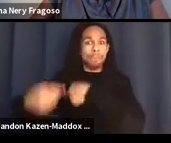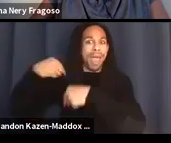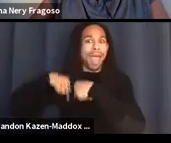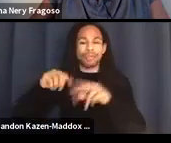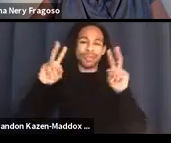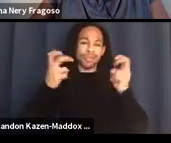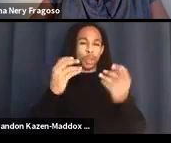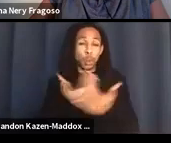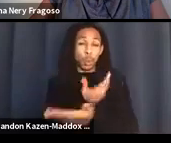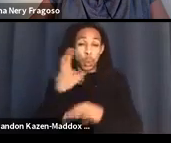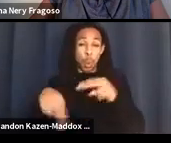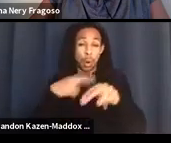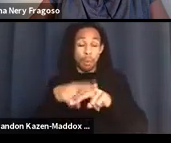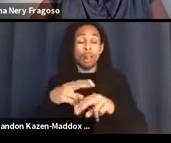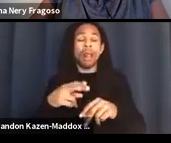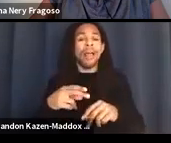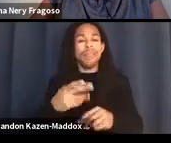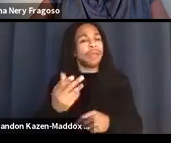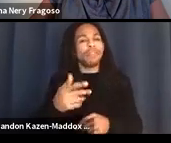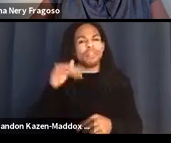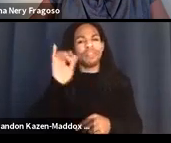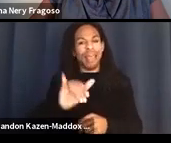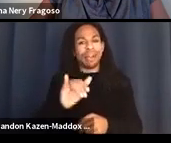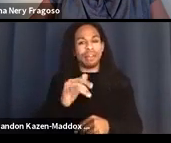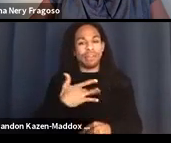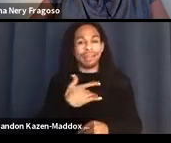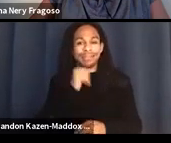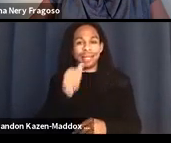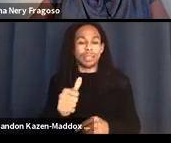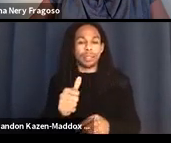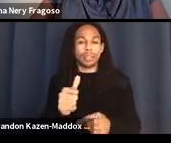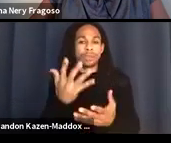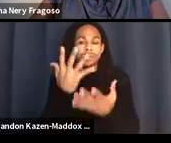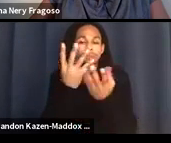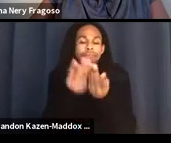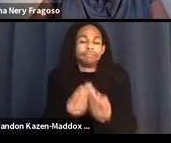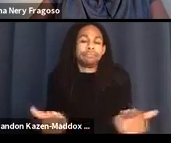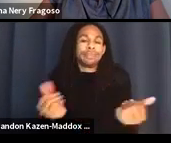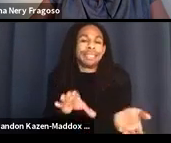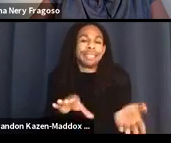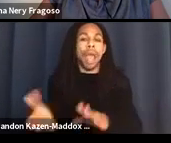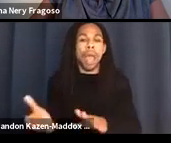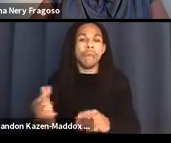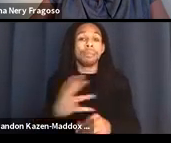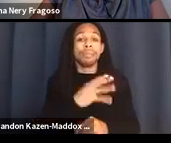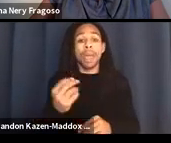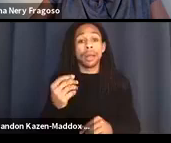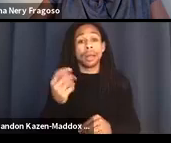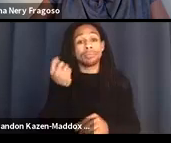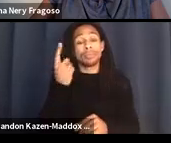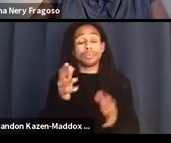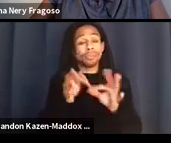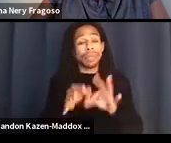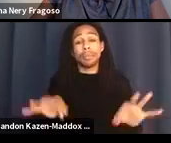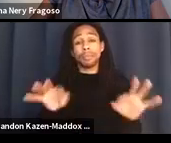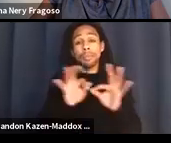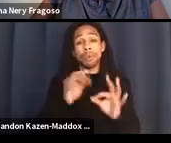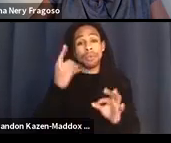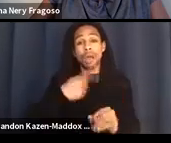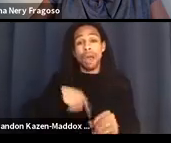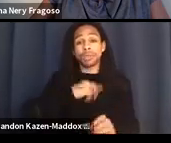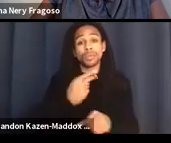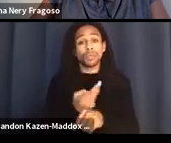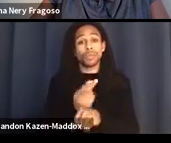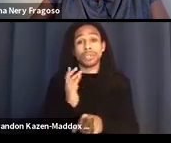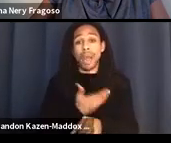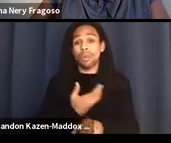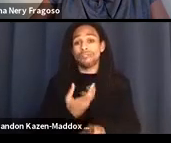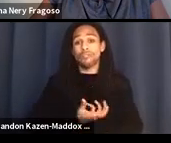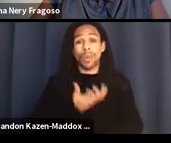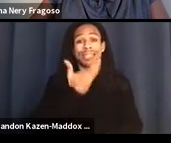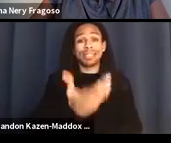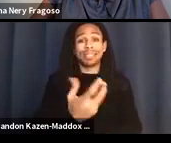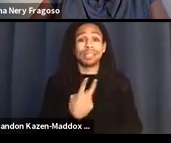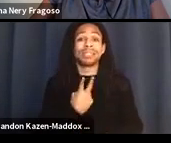you keep the spirit of the community. We do live in silos and it is easy to be in silos.